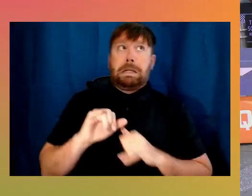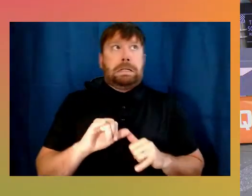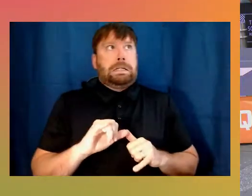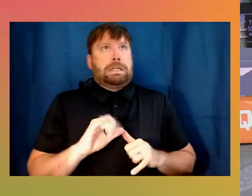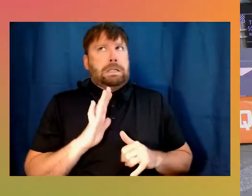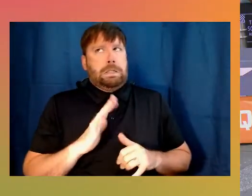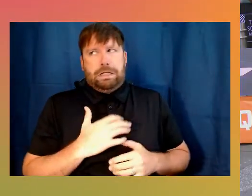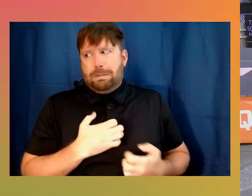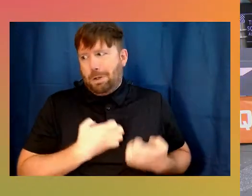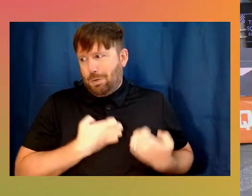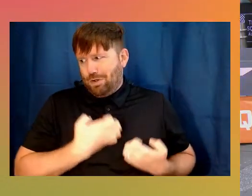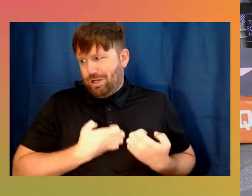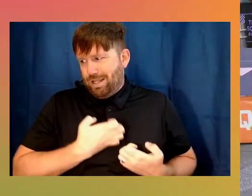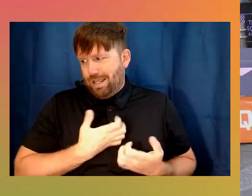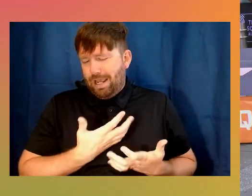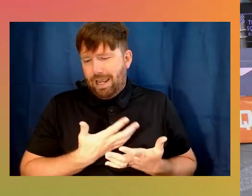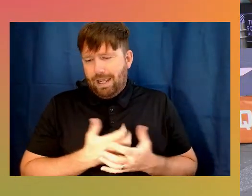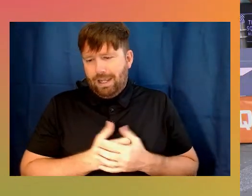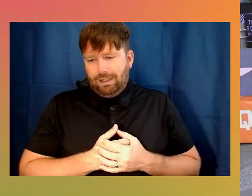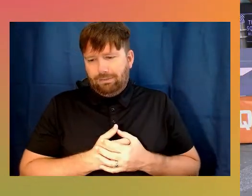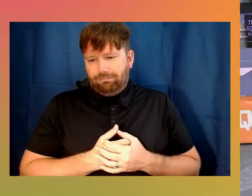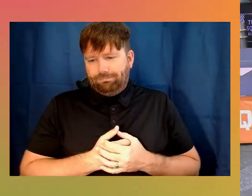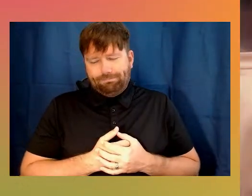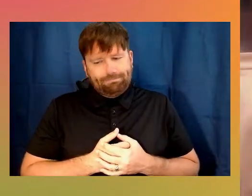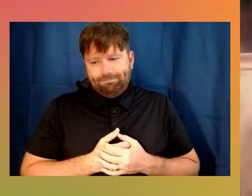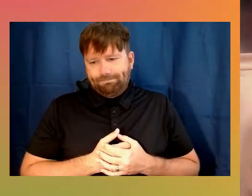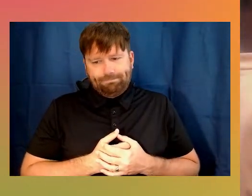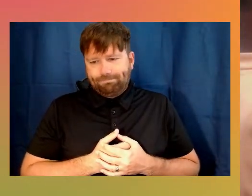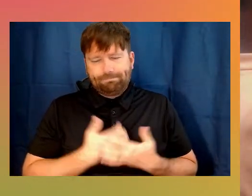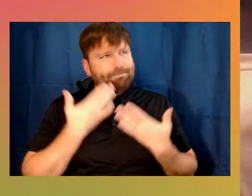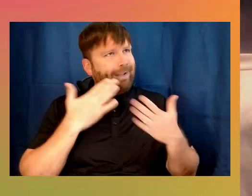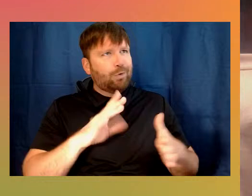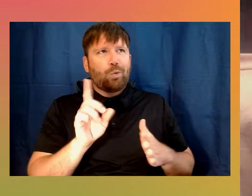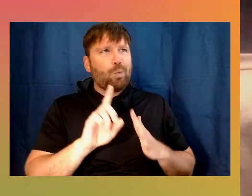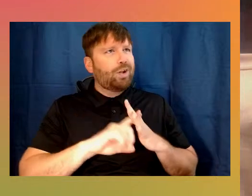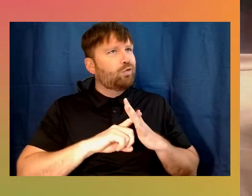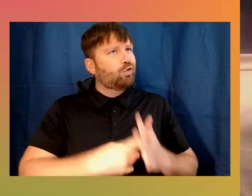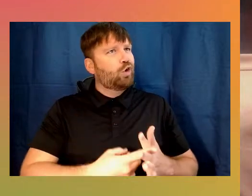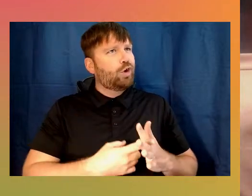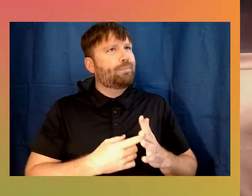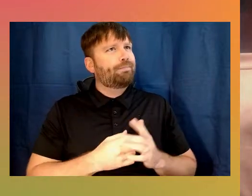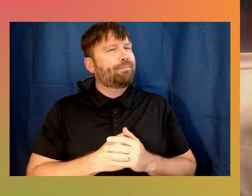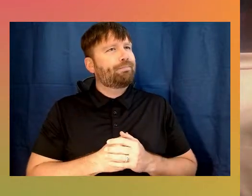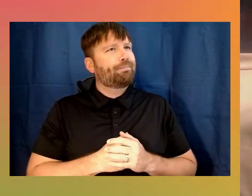WHAT MESSAGE WOULD YOU SHARE NOW IN THIS MOMENT? OH MY GOD, THAT'S GOING TO